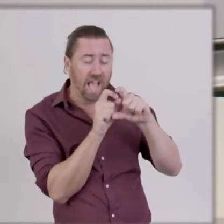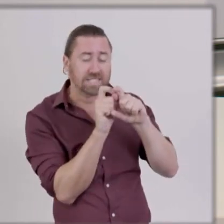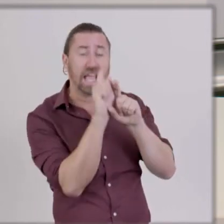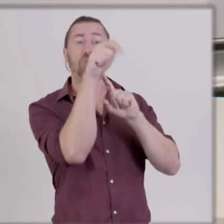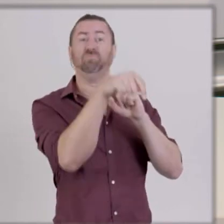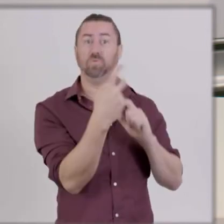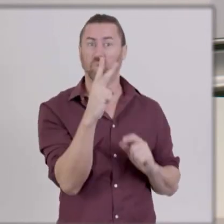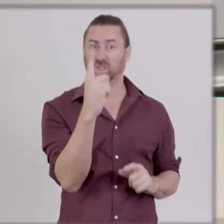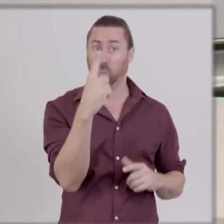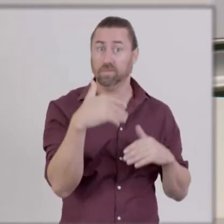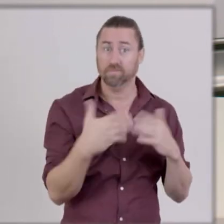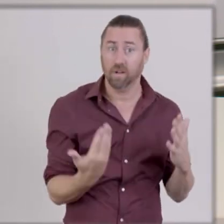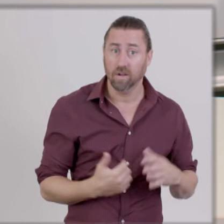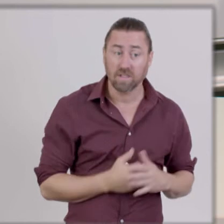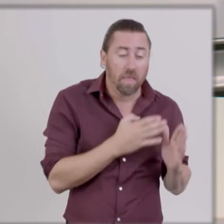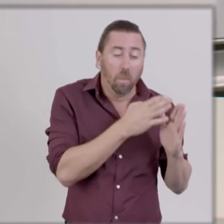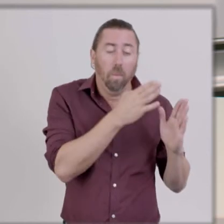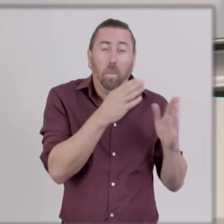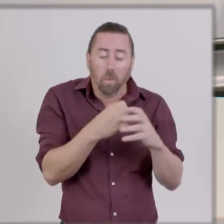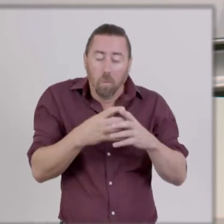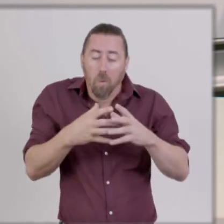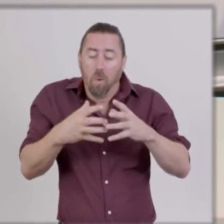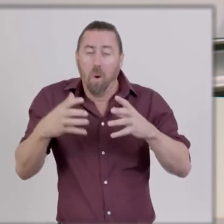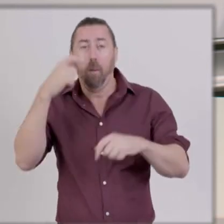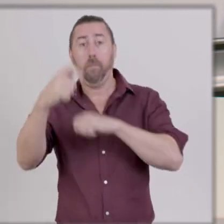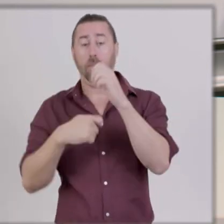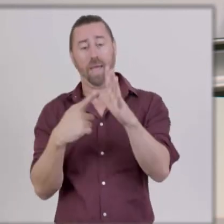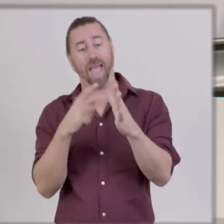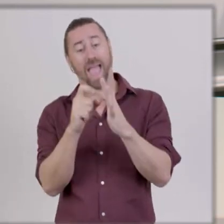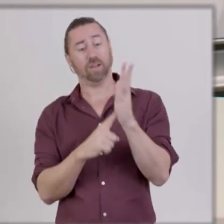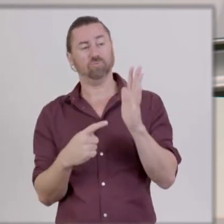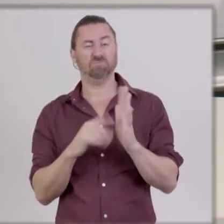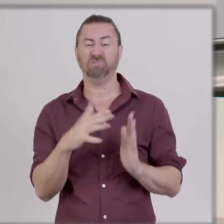It will probably take her another six months to mature into an adult chicken.